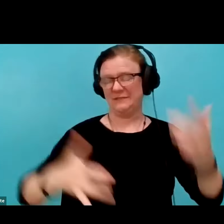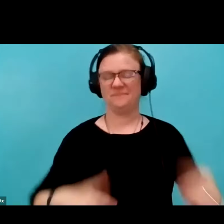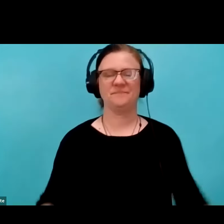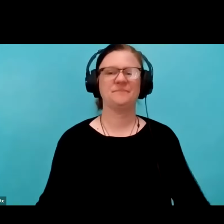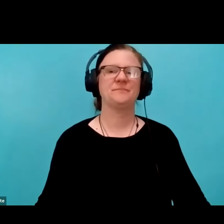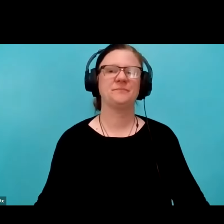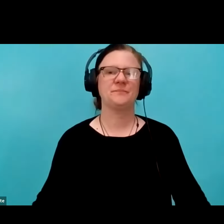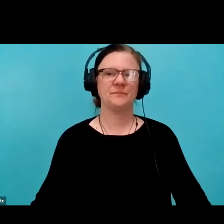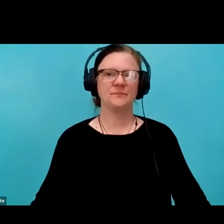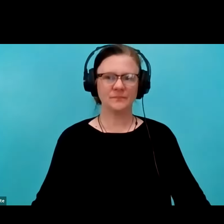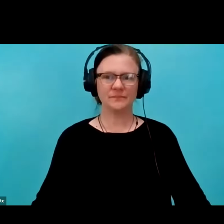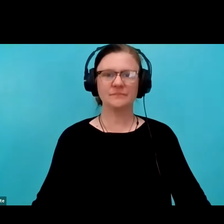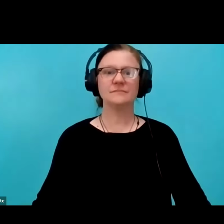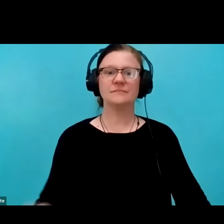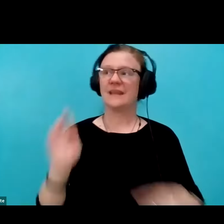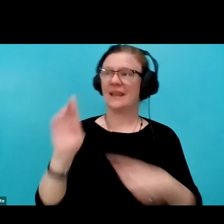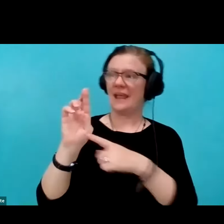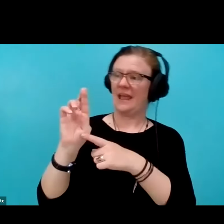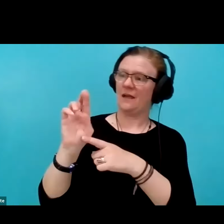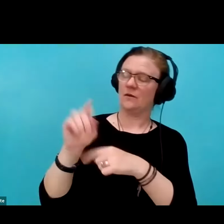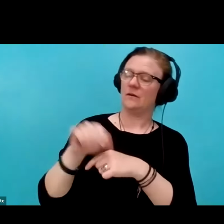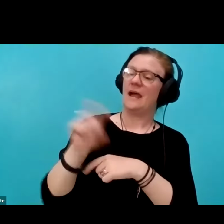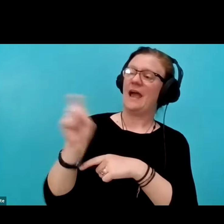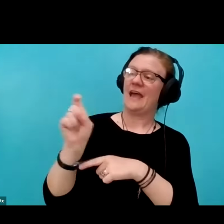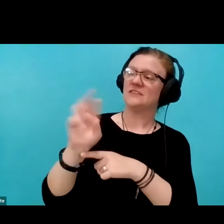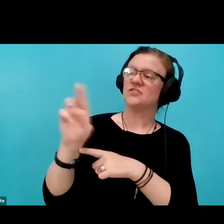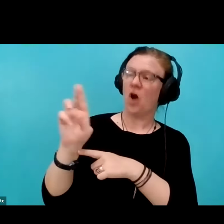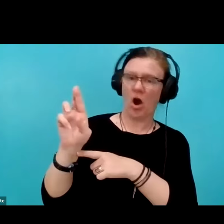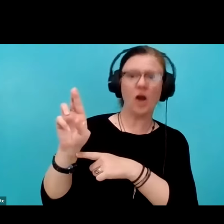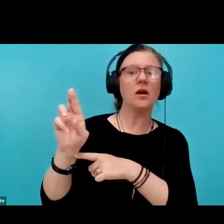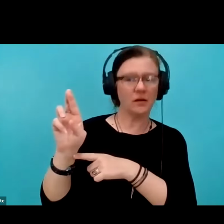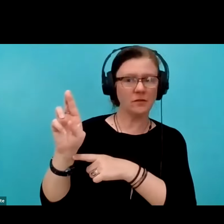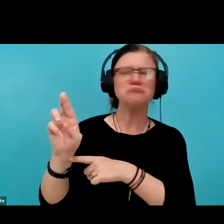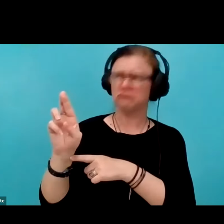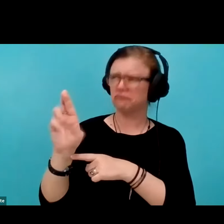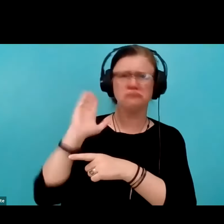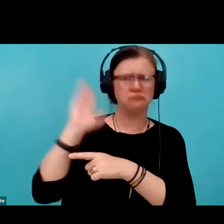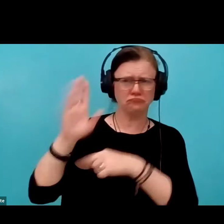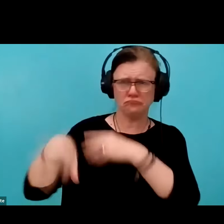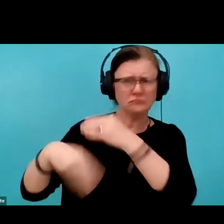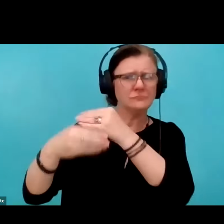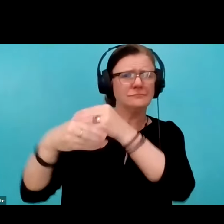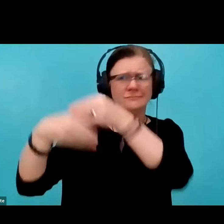Jonathan de Armas: We see XR as a natural progression and are excited to add it to our list of services.